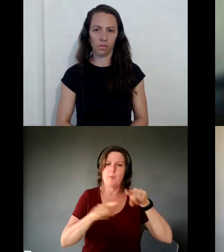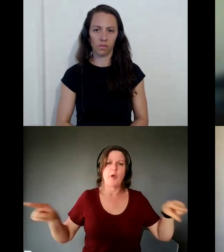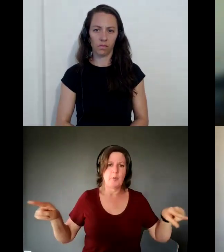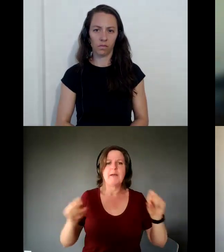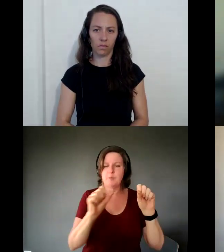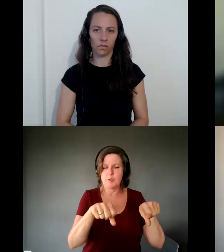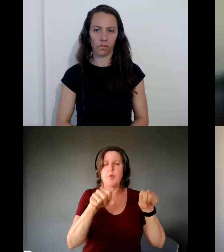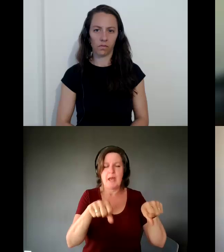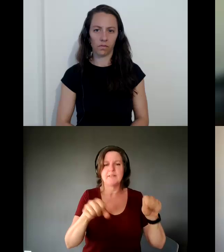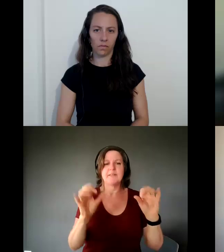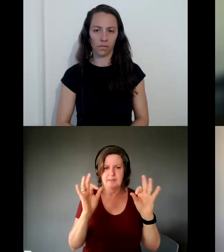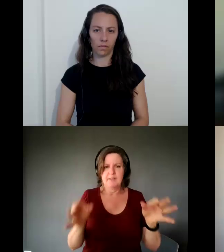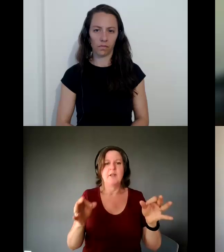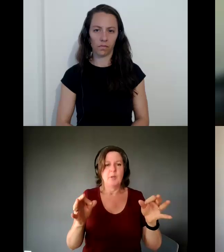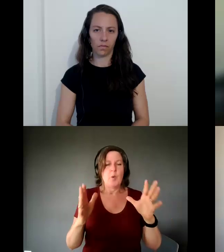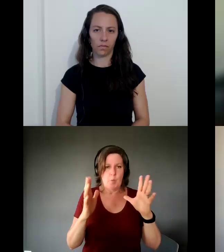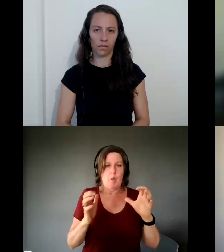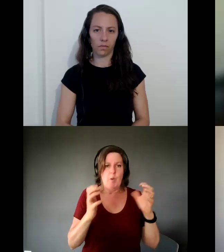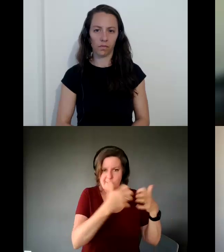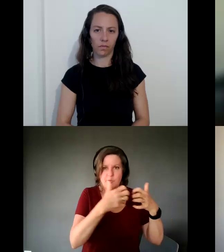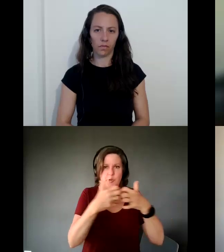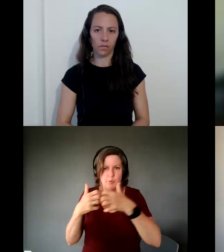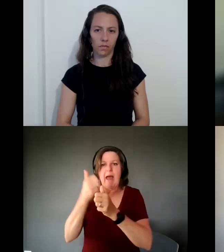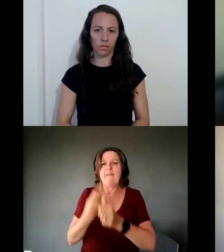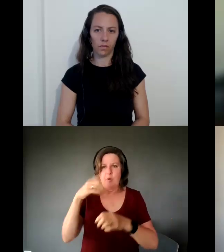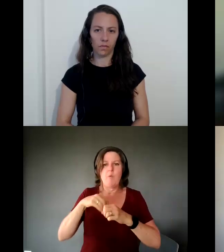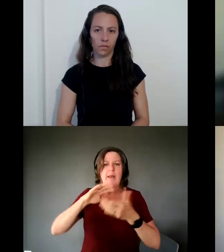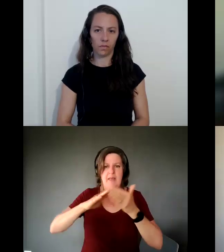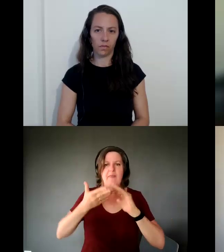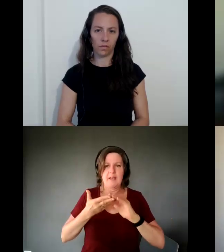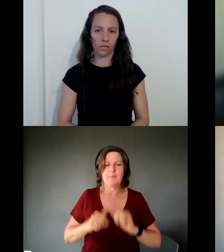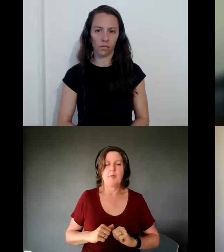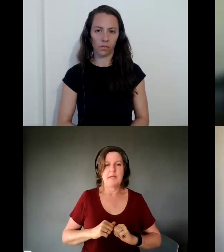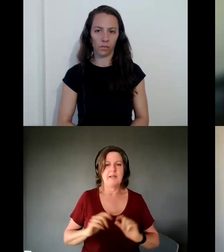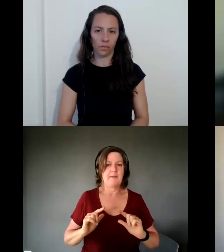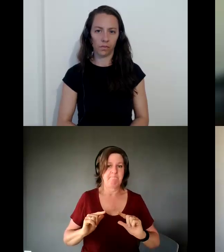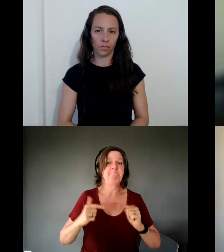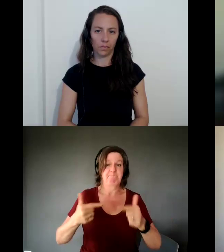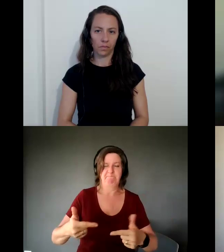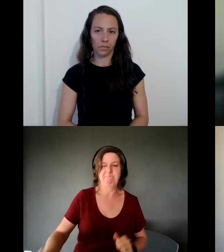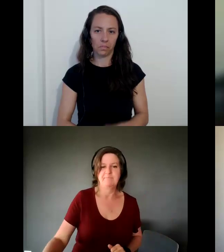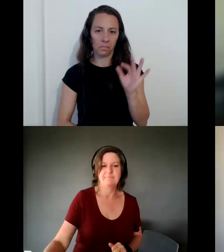Yes, we absolutely want to cater to everyone in the community. >> NIKKI POWIS: Okay. And you were talking